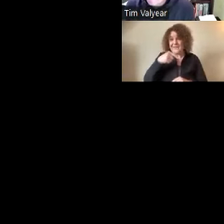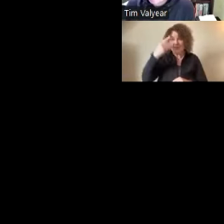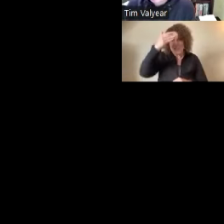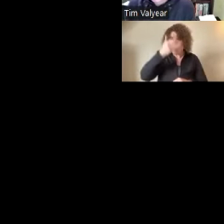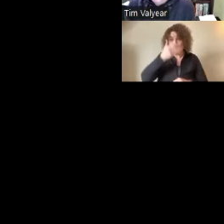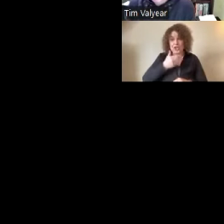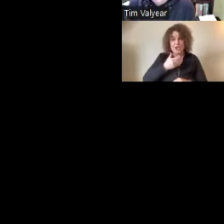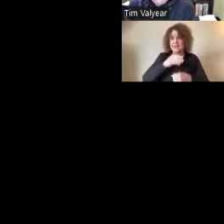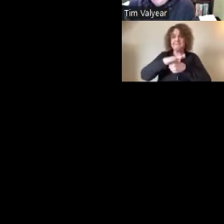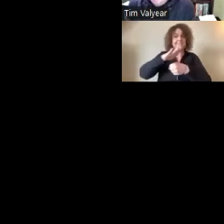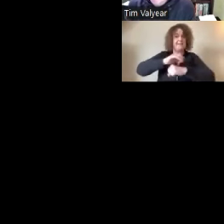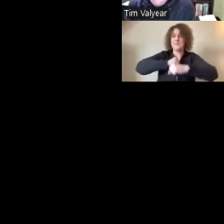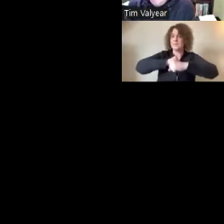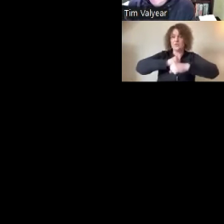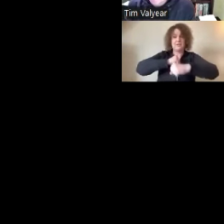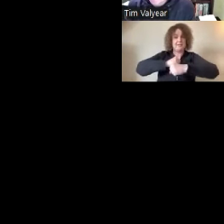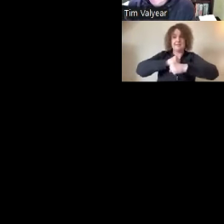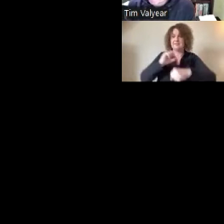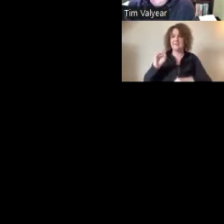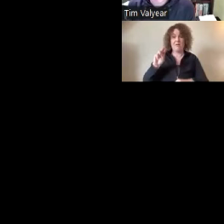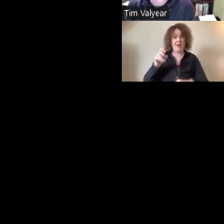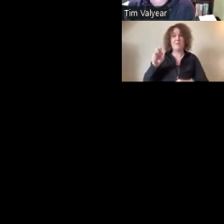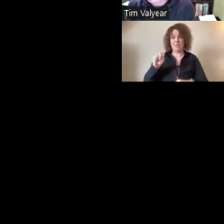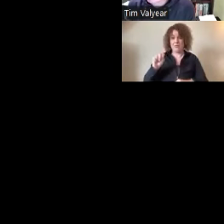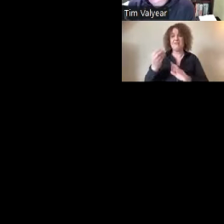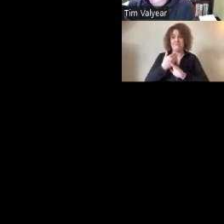interpreter, O-T-T-E-R? » SPEAKER: Yes. Thanks, Tim.